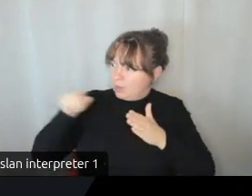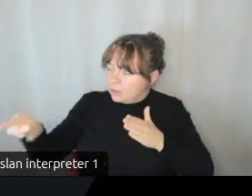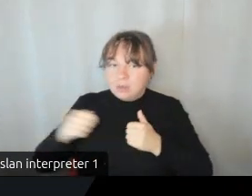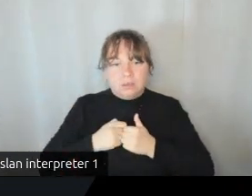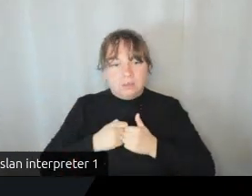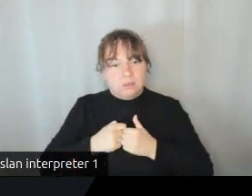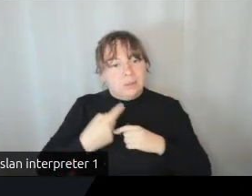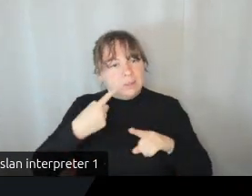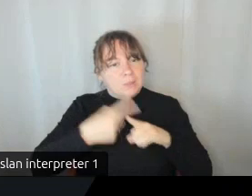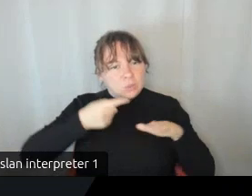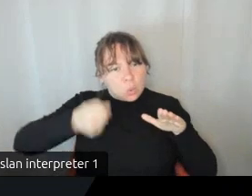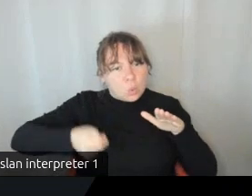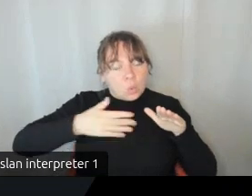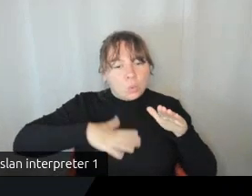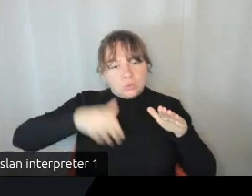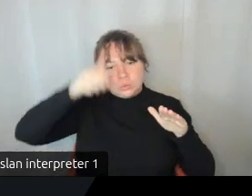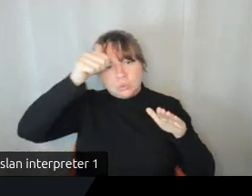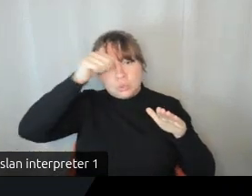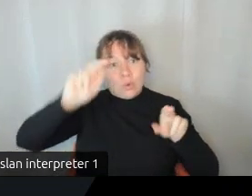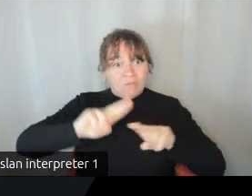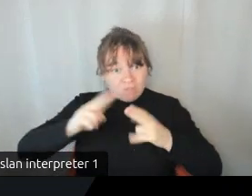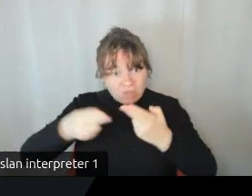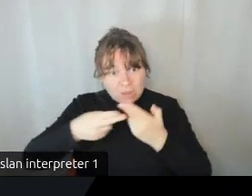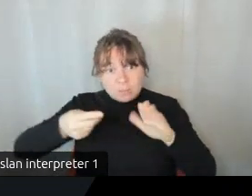if there's any contact for example between the respondent and the children and what that would